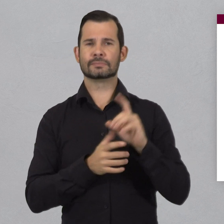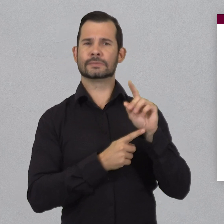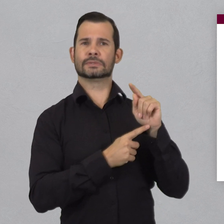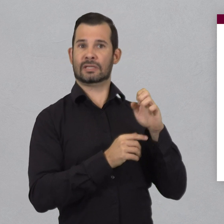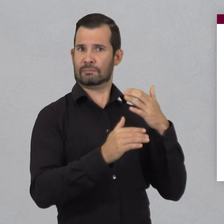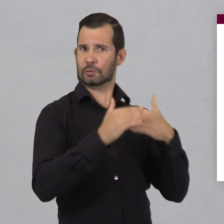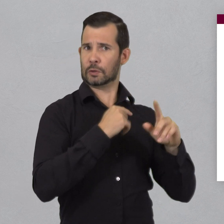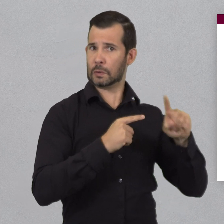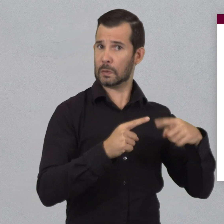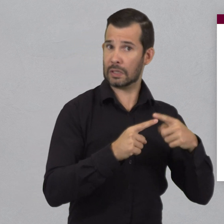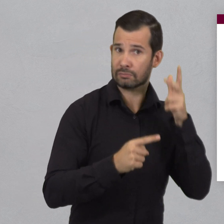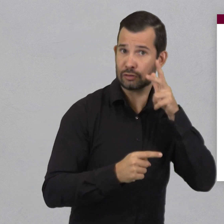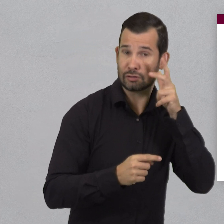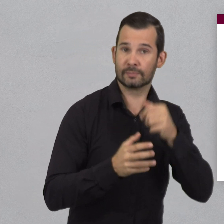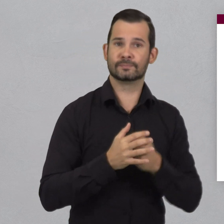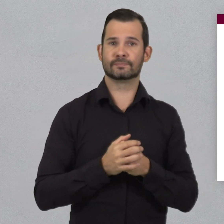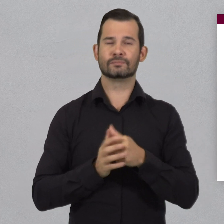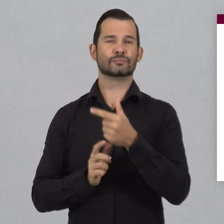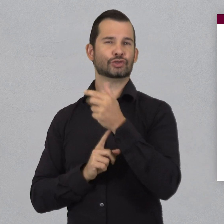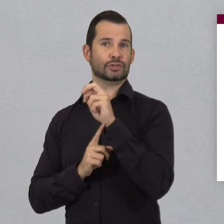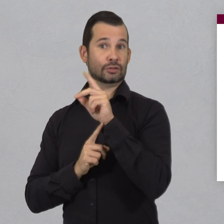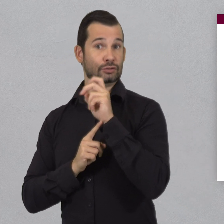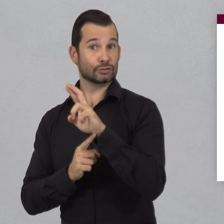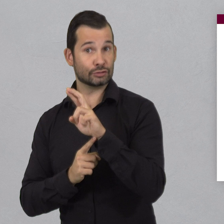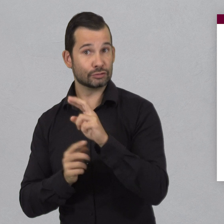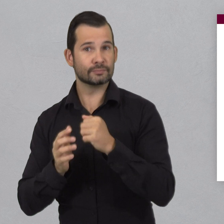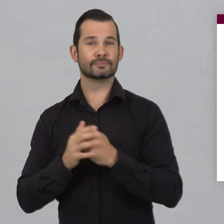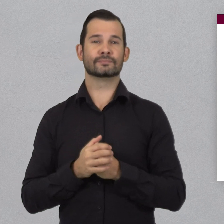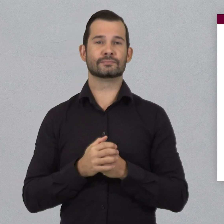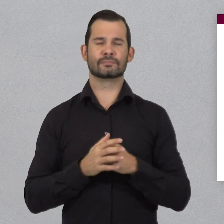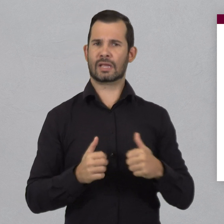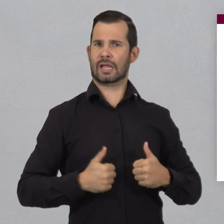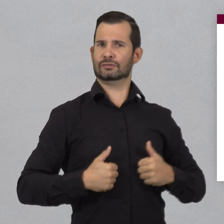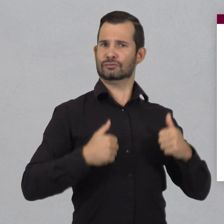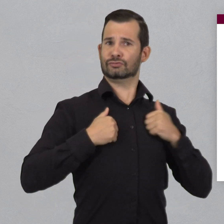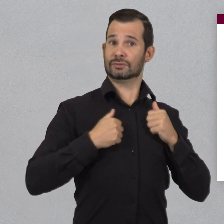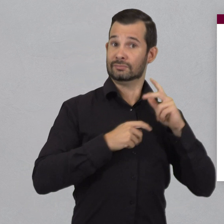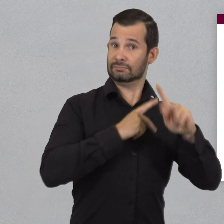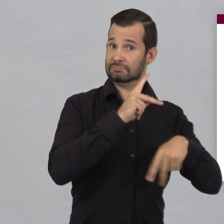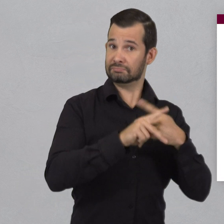· Date of birth · Gender